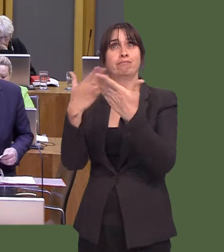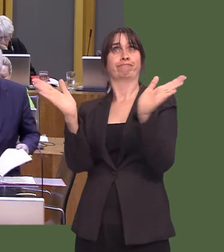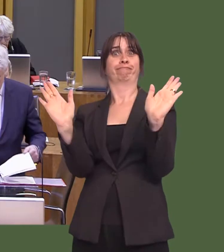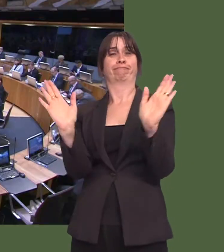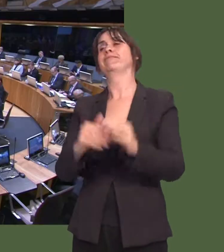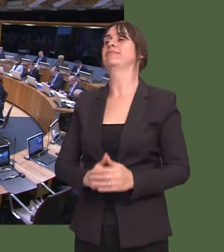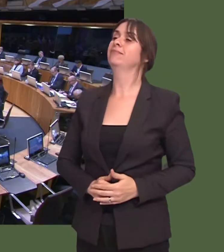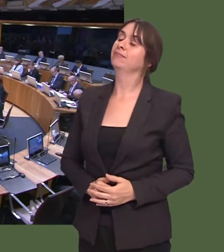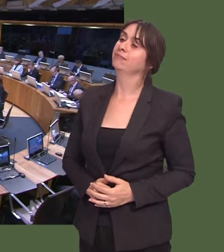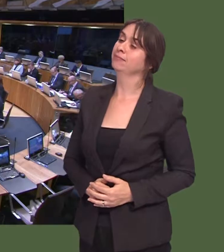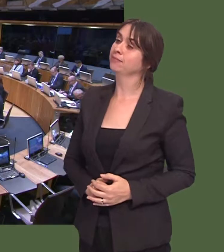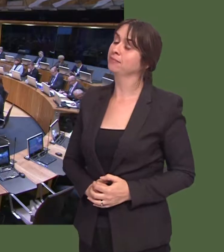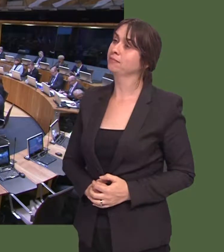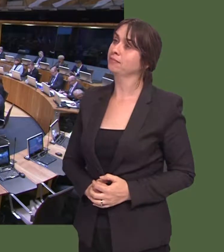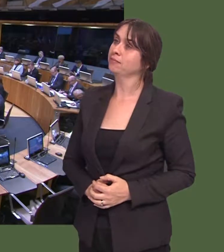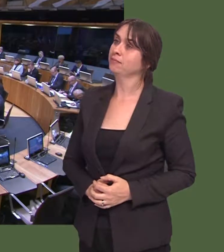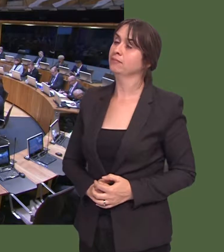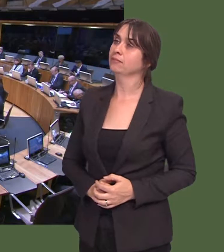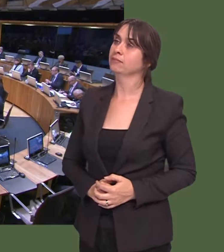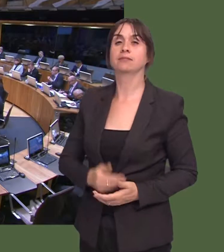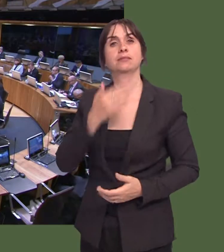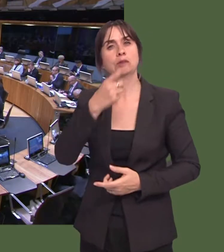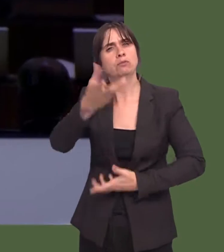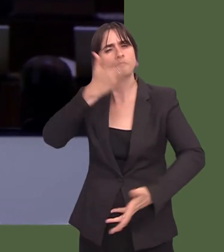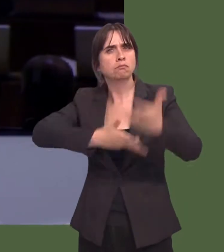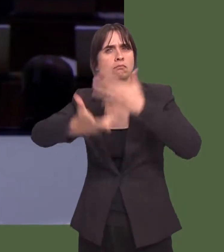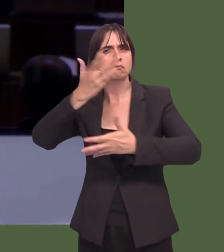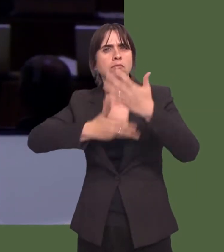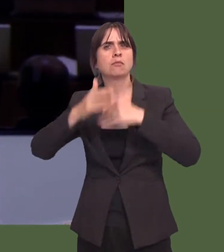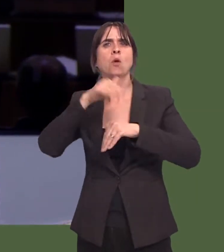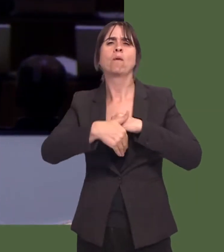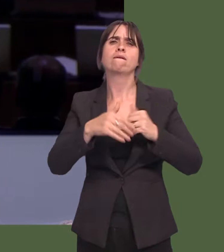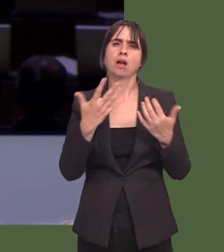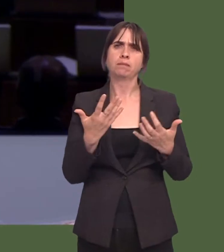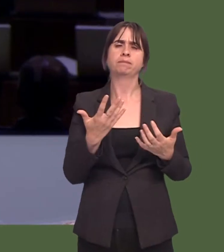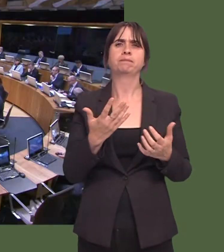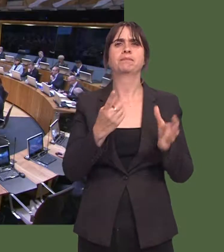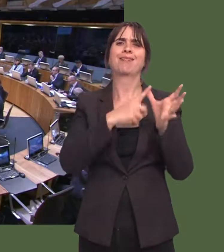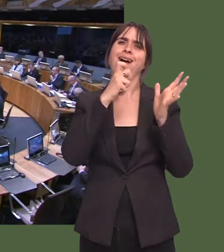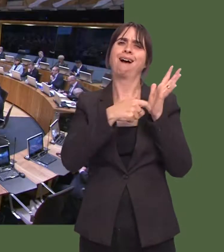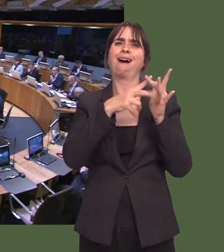Will the First Minister make a statement on the development of an active travel network in Montgomeryshire? OAQ(5)0653(FM) Carwyn Jones: Well, the first stage of the